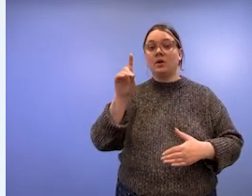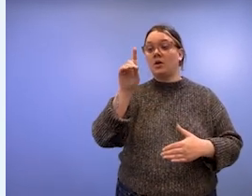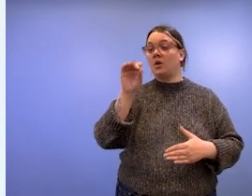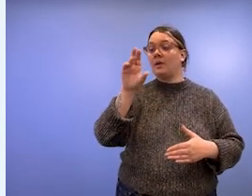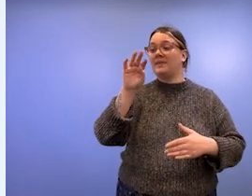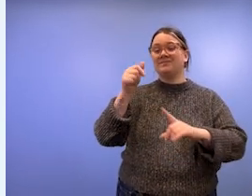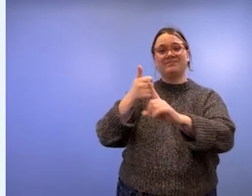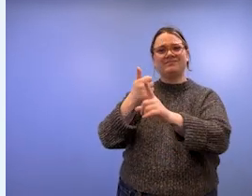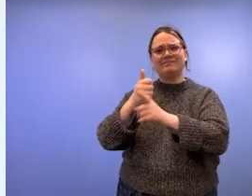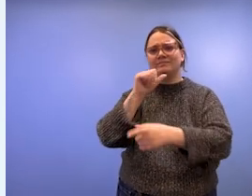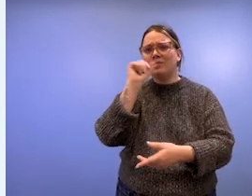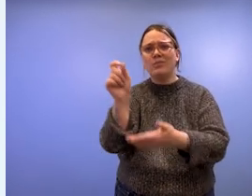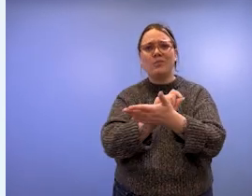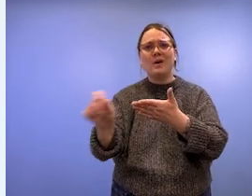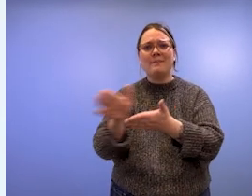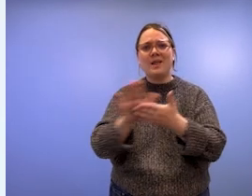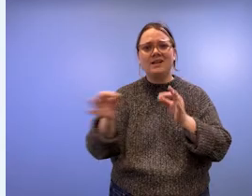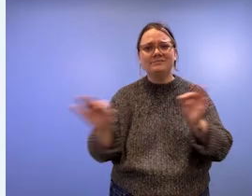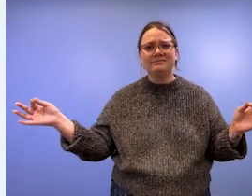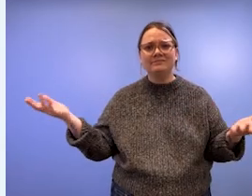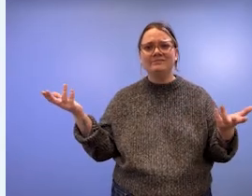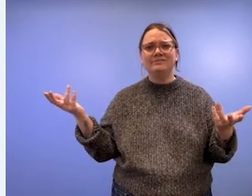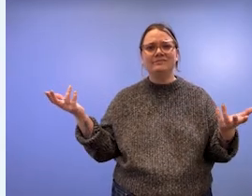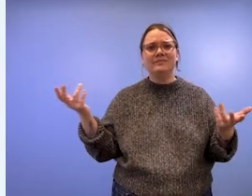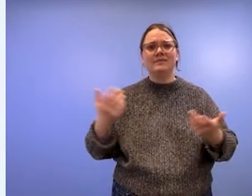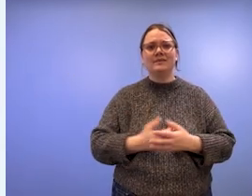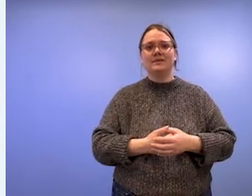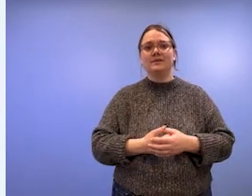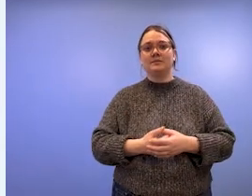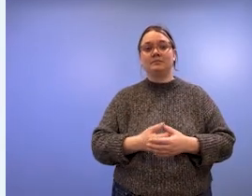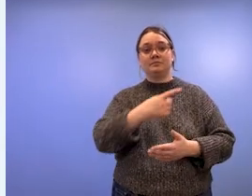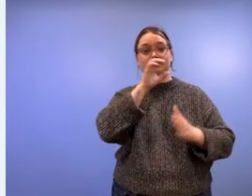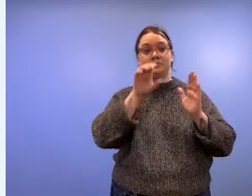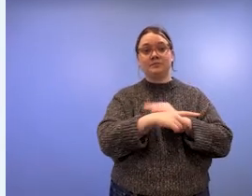that are not written in plain language. So on this slide, there is a sign language interpreter